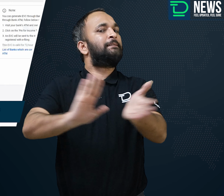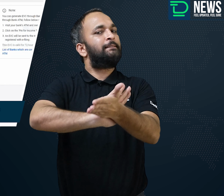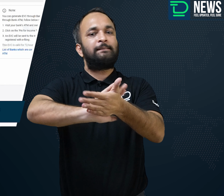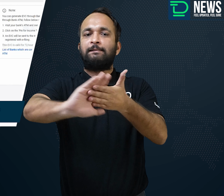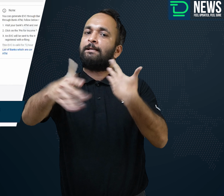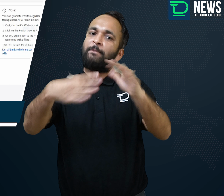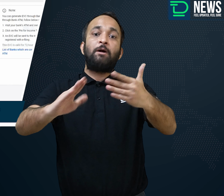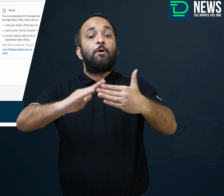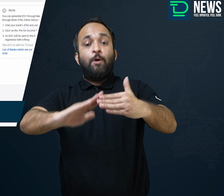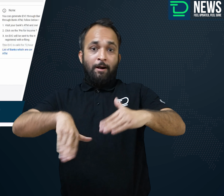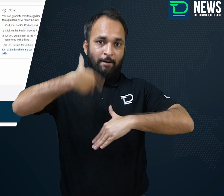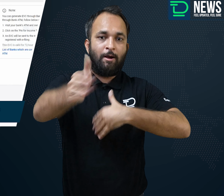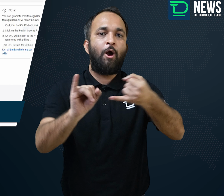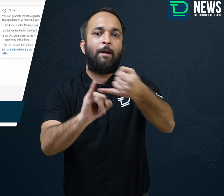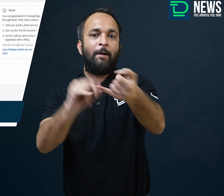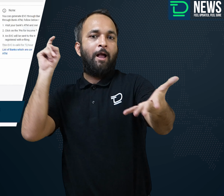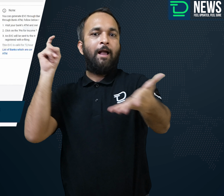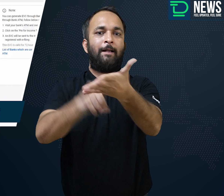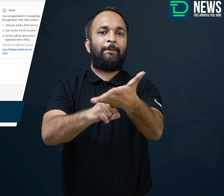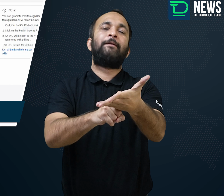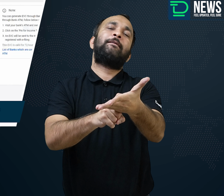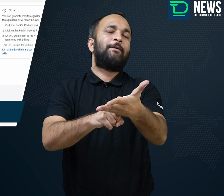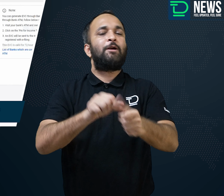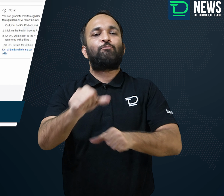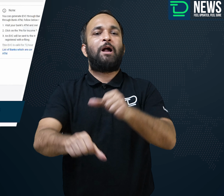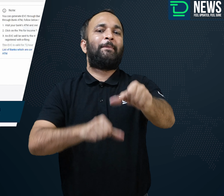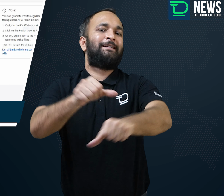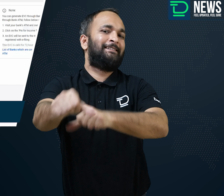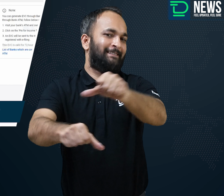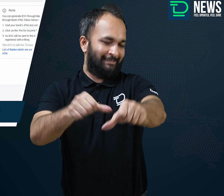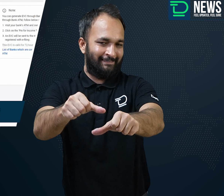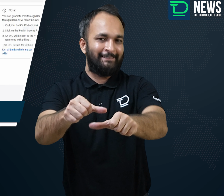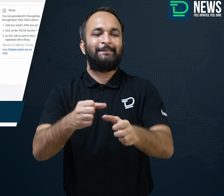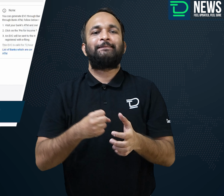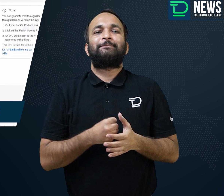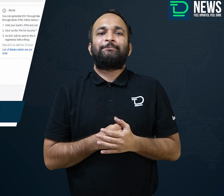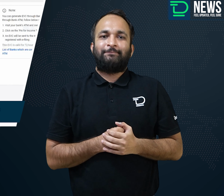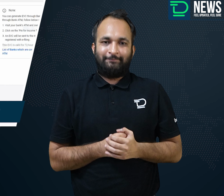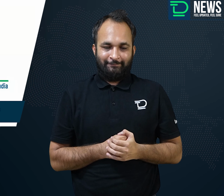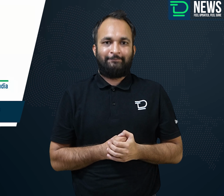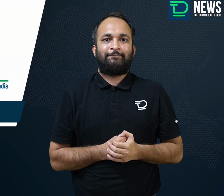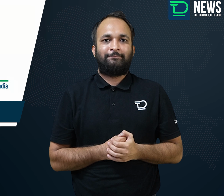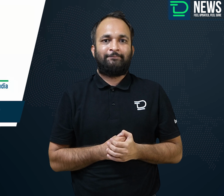Just register it on that page and submit. This is the process of filing Income tax.